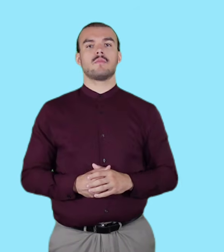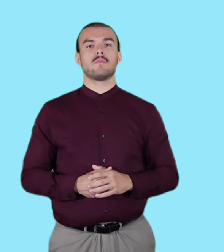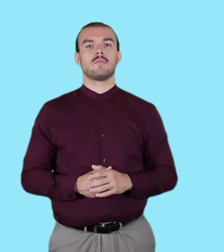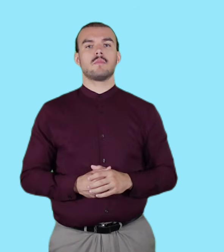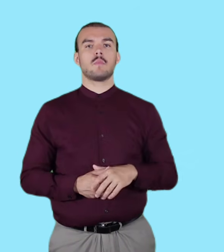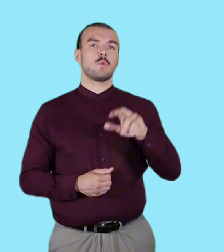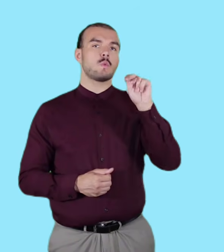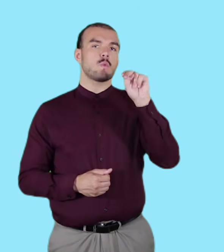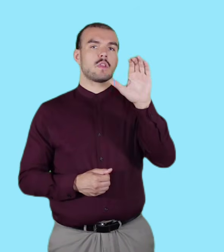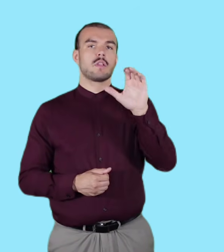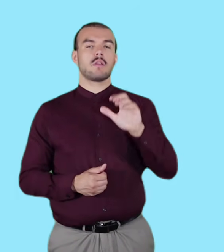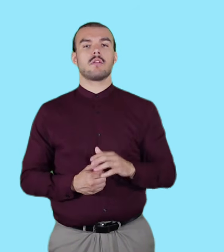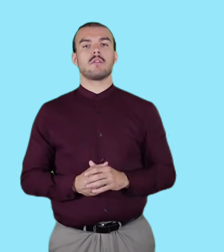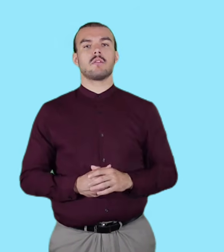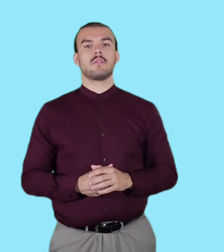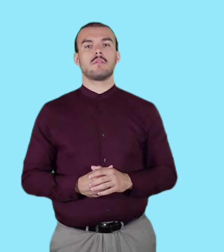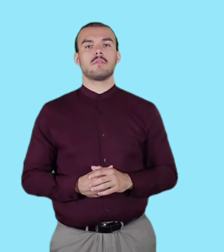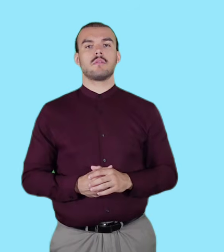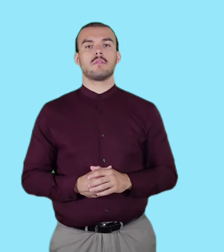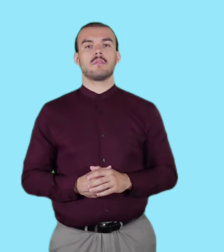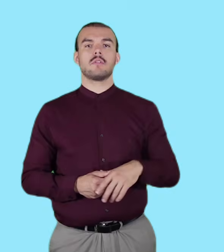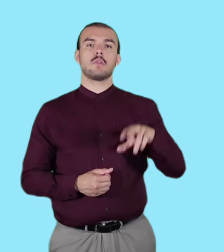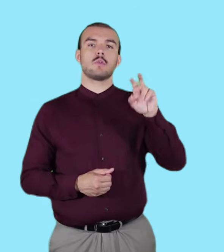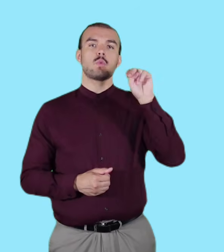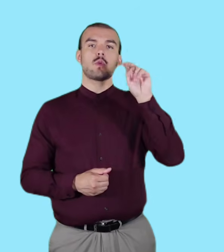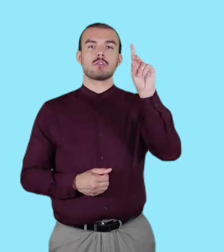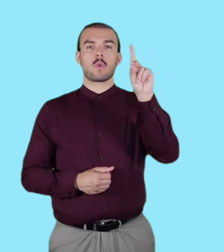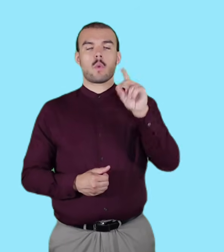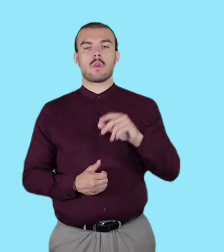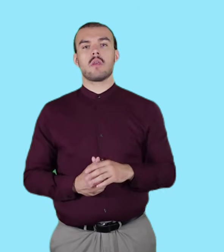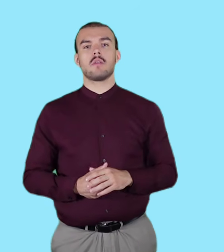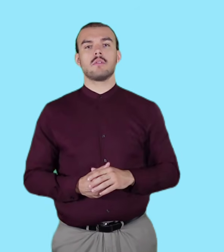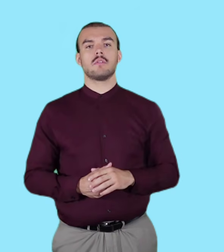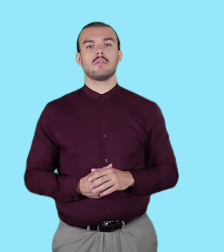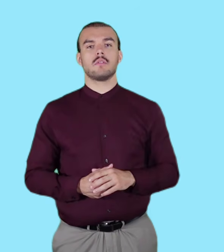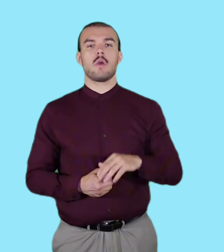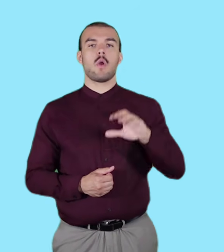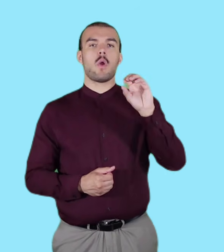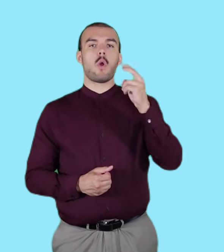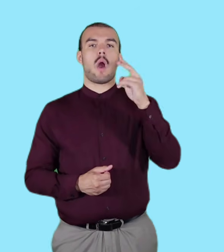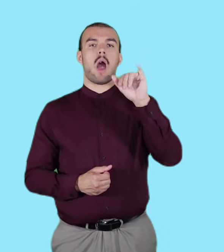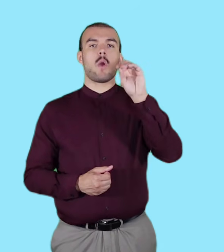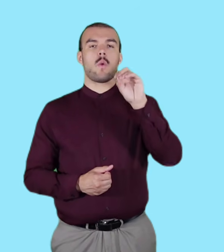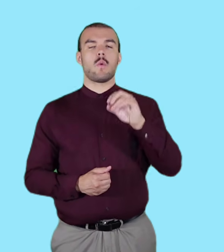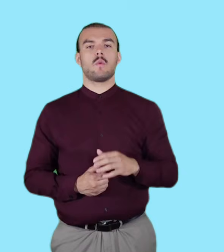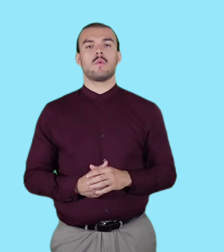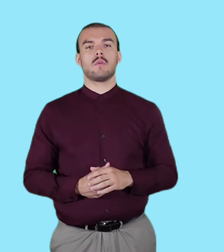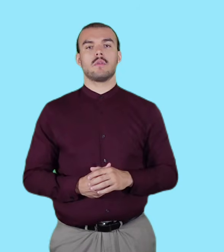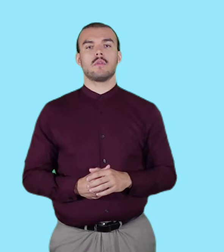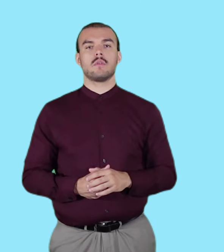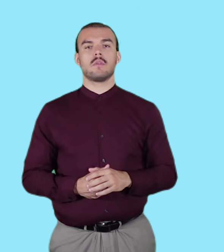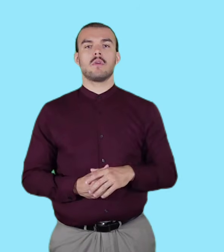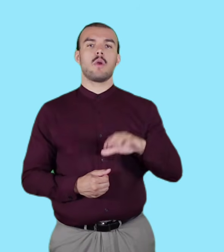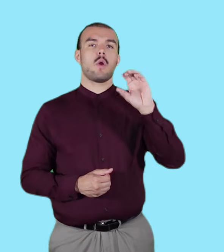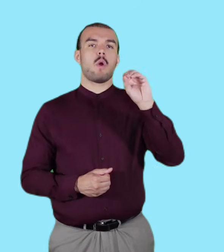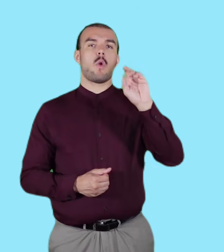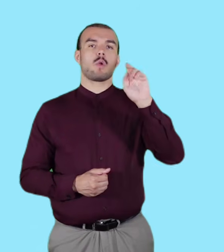North Carolina, North Dakota, Ohio, Oklahoma,